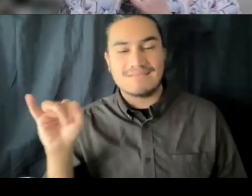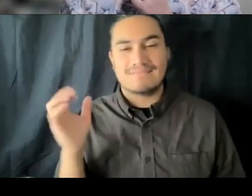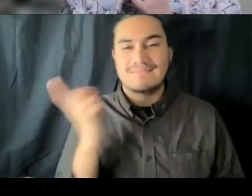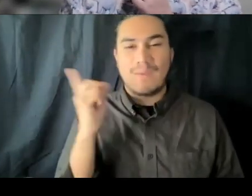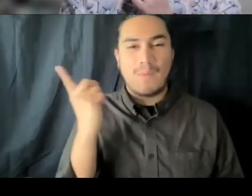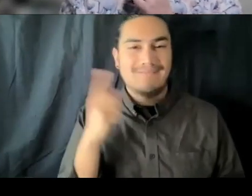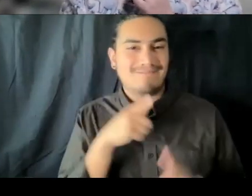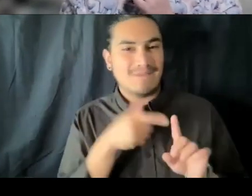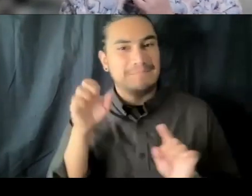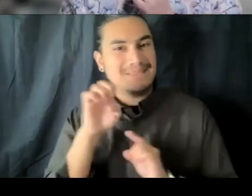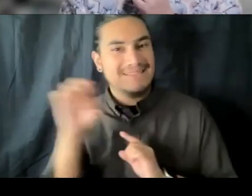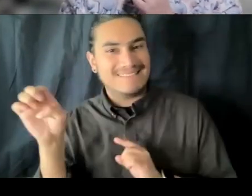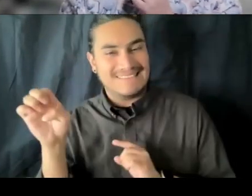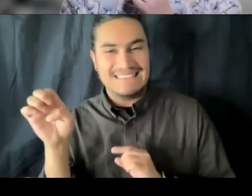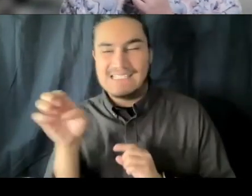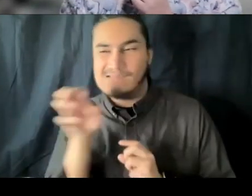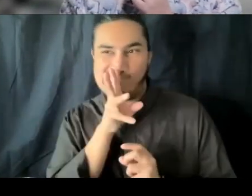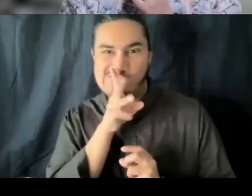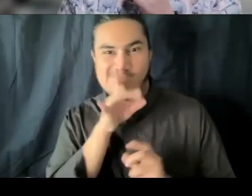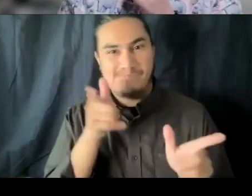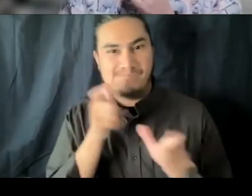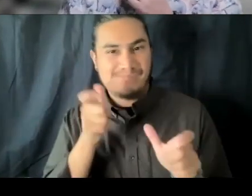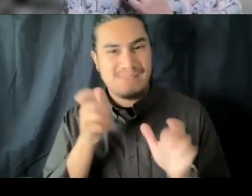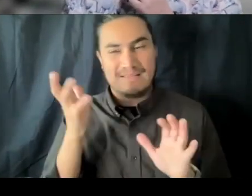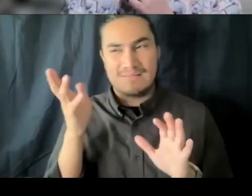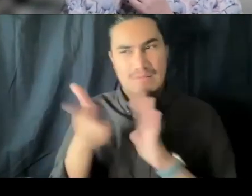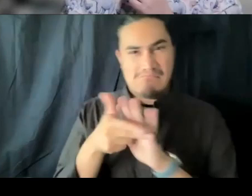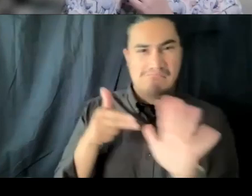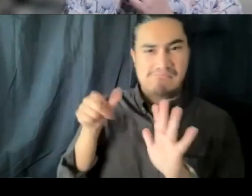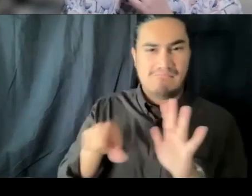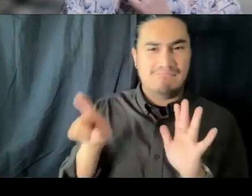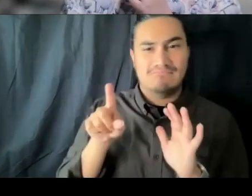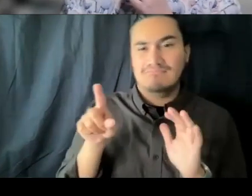and animated can code as nervous or manic when it's just normal.